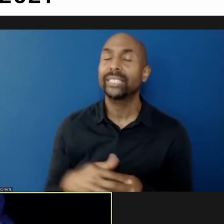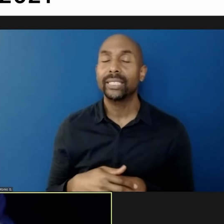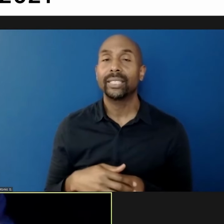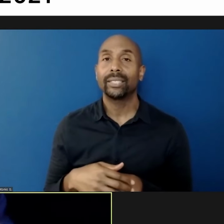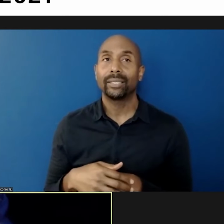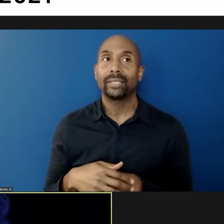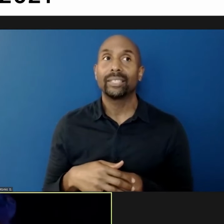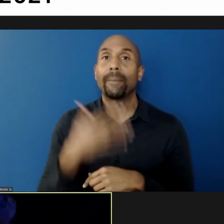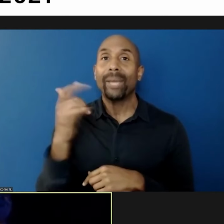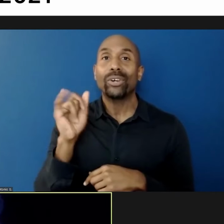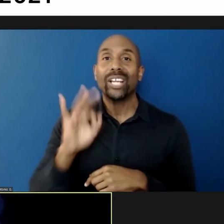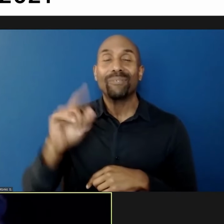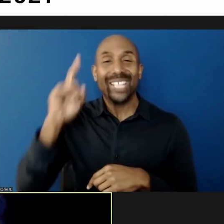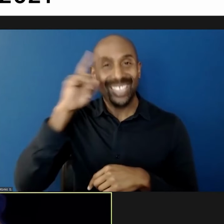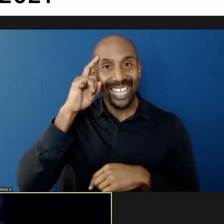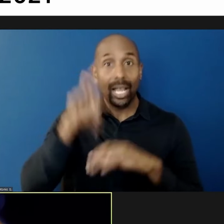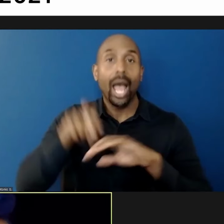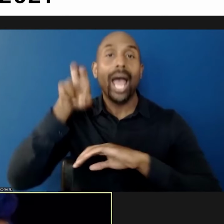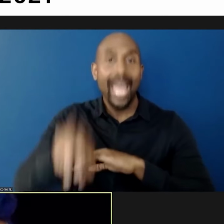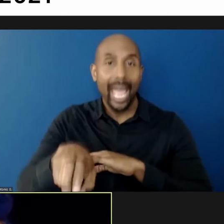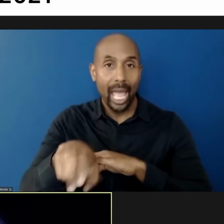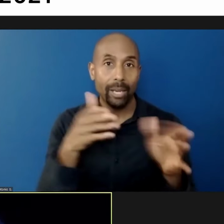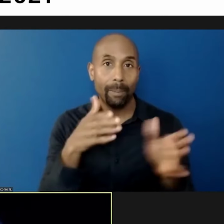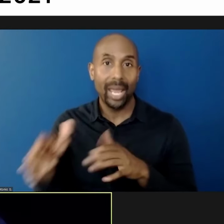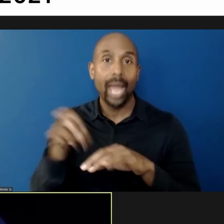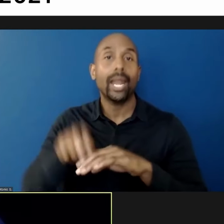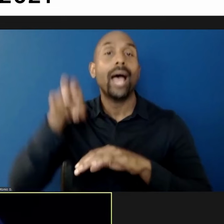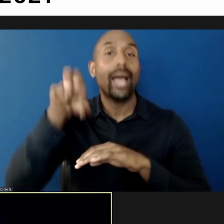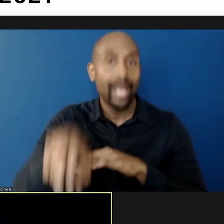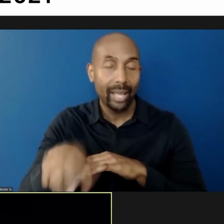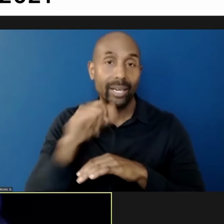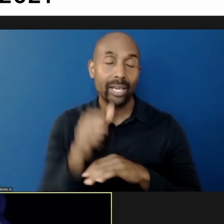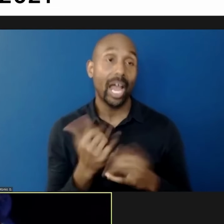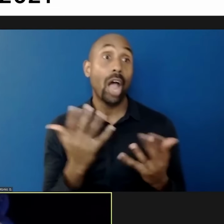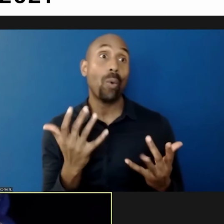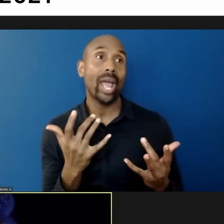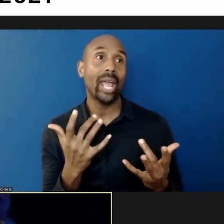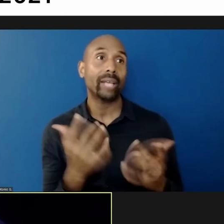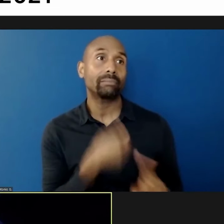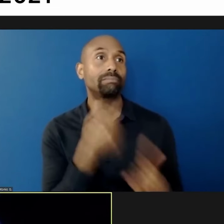happen because if you're already on shaky ground and then something shakes you, you're